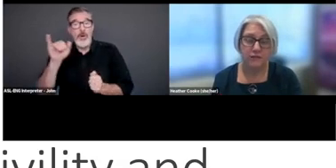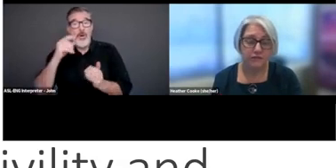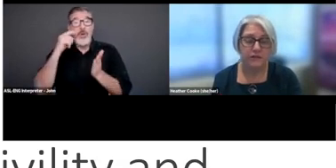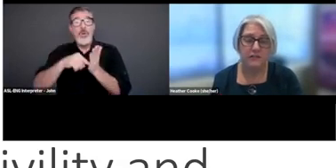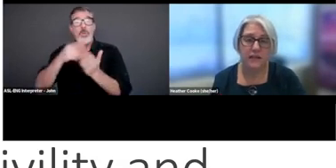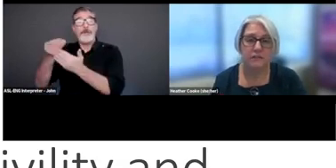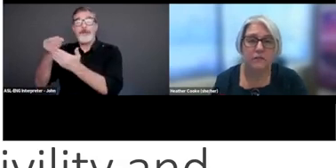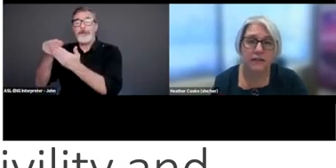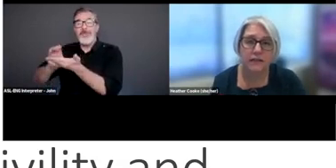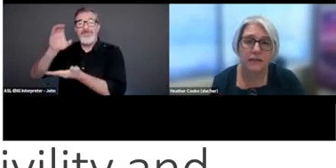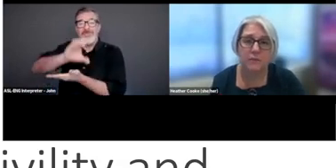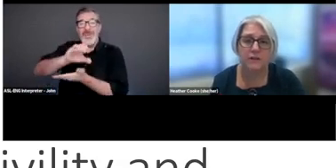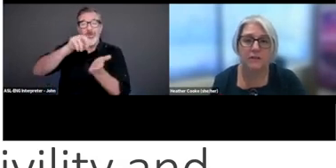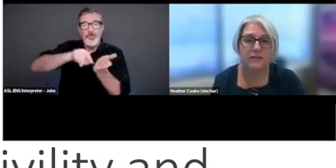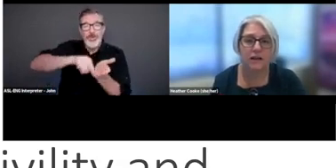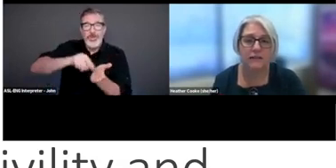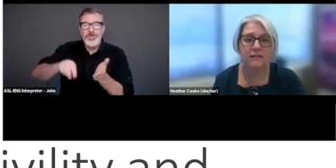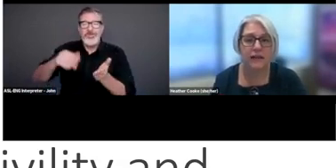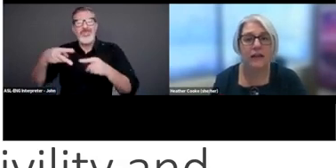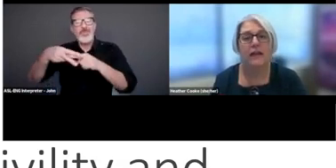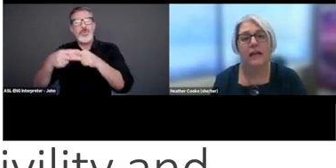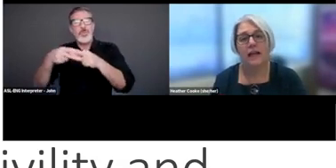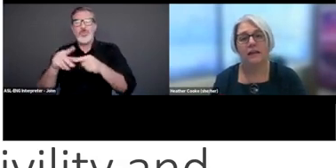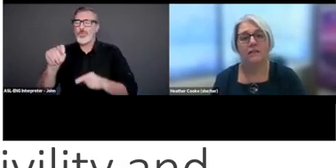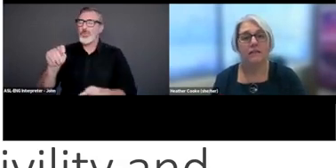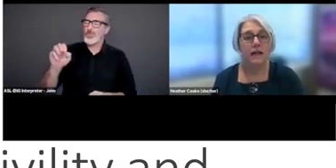of this research and the toolkit about which I'll be talking